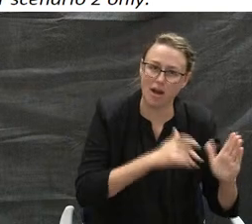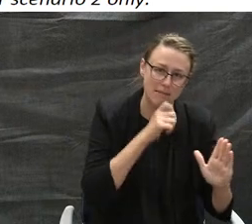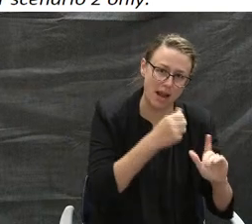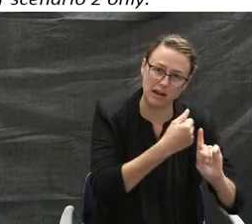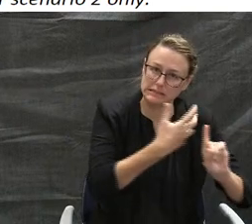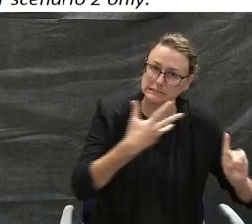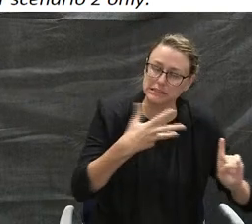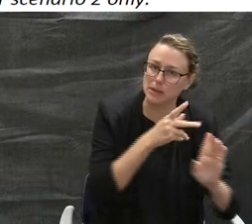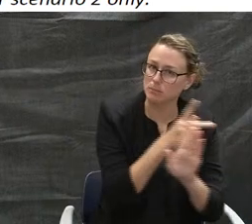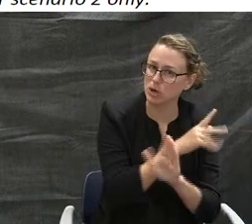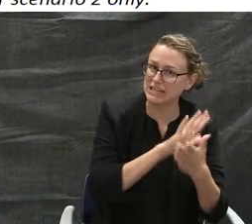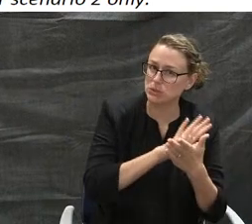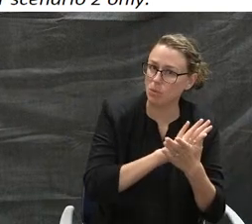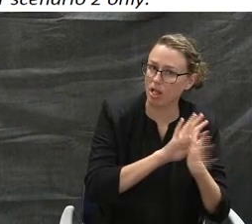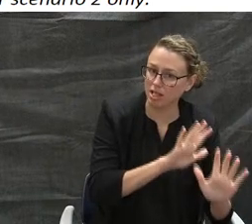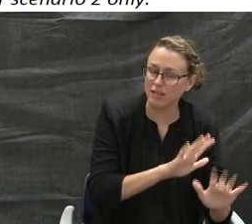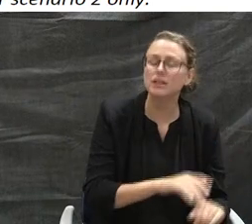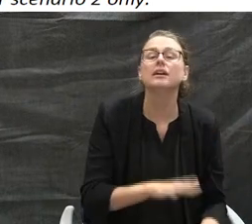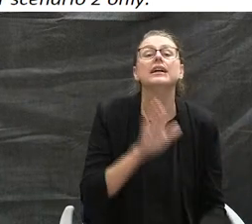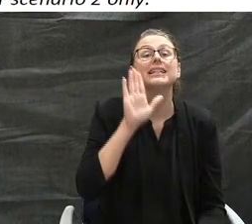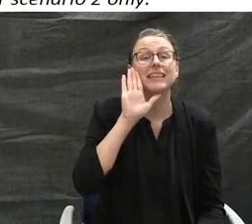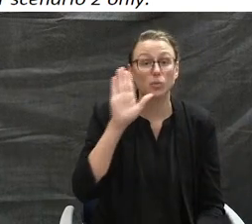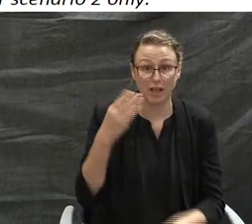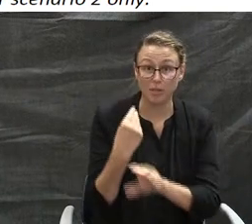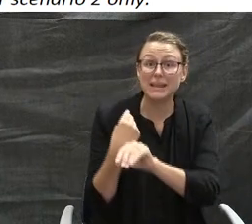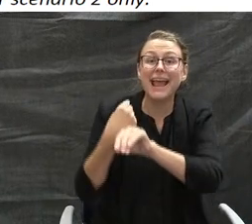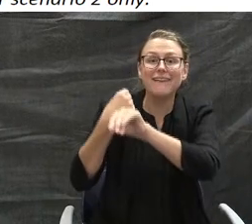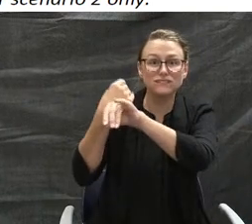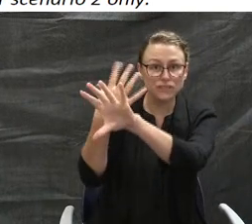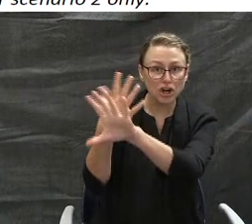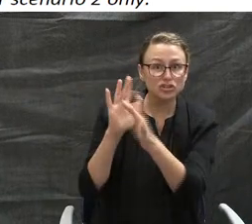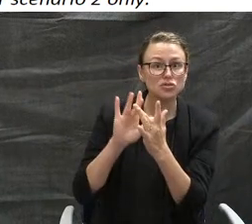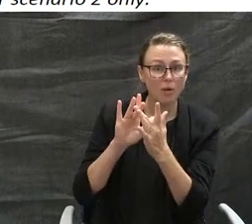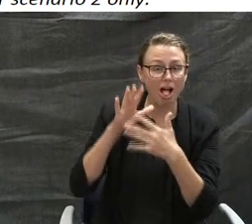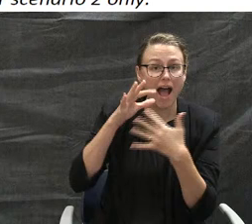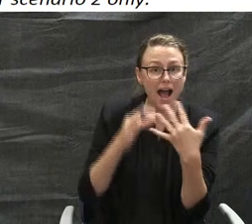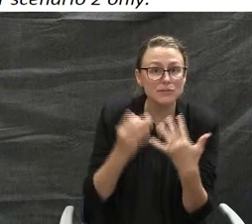tonight. There will be a virtual option for parents who want